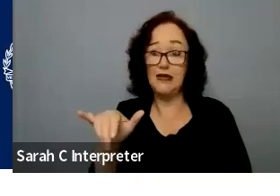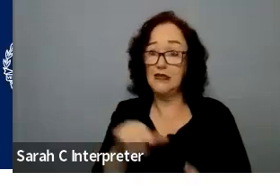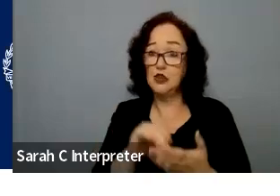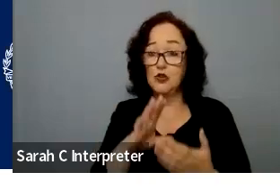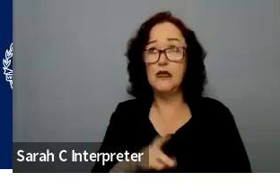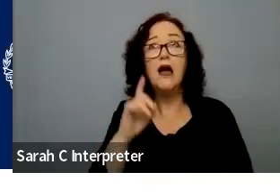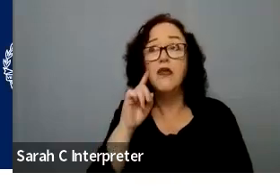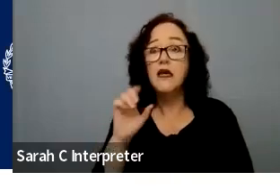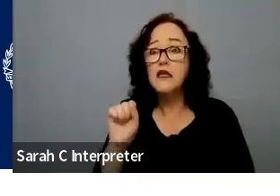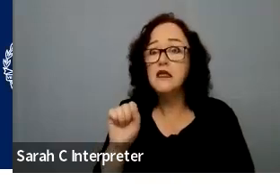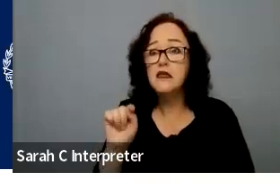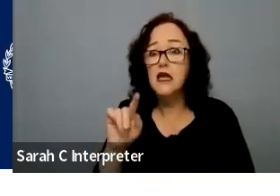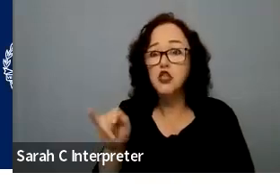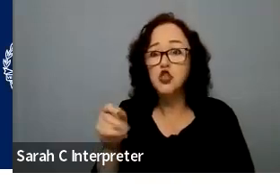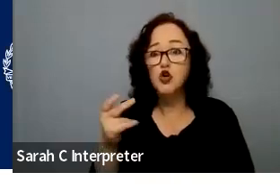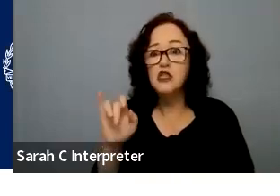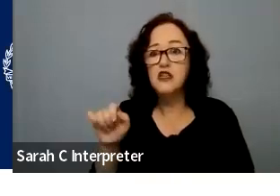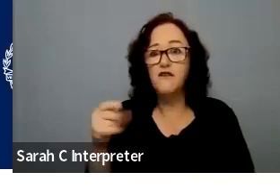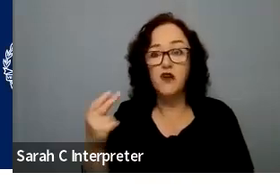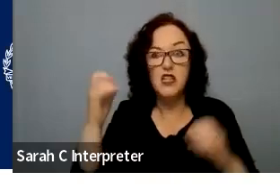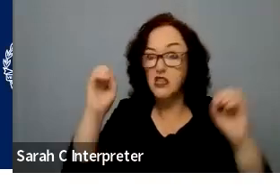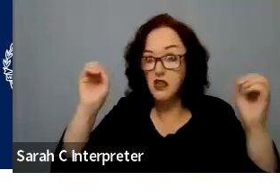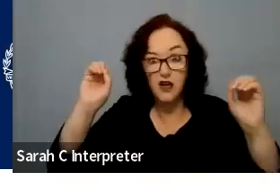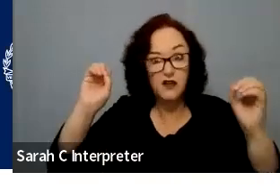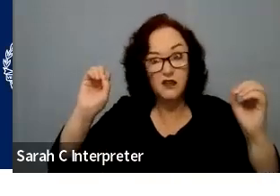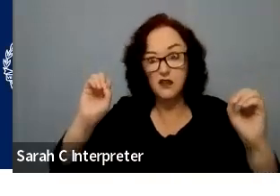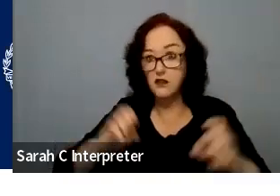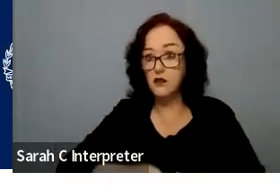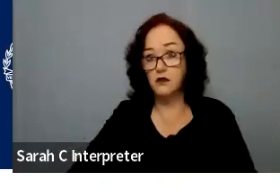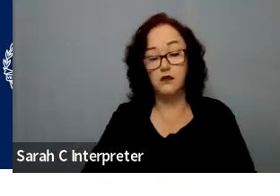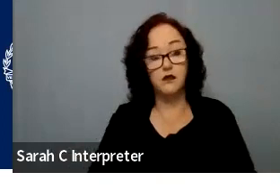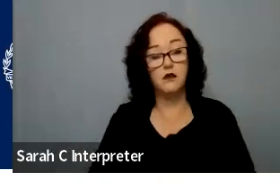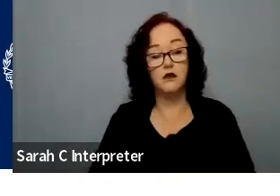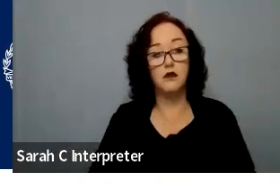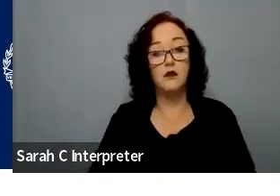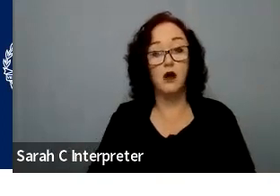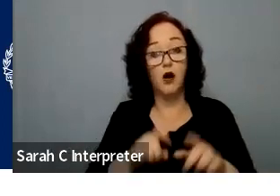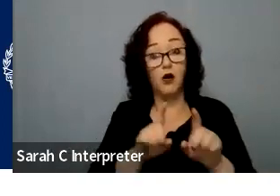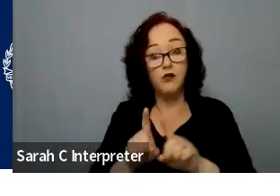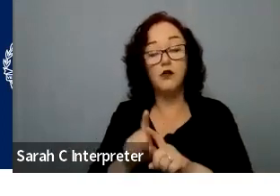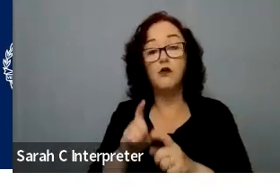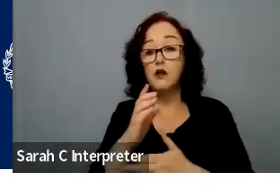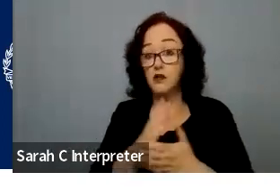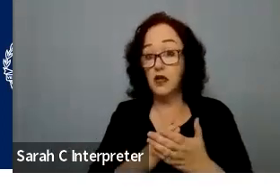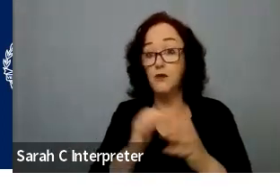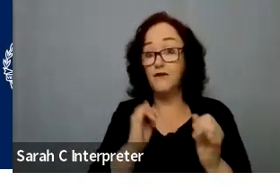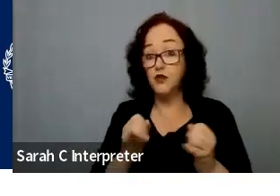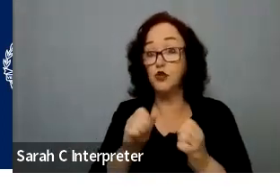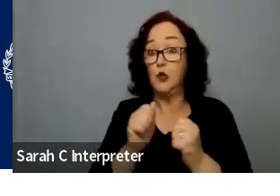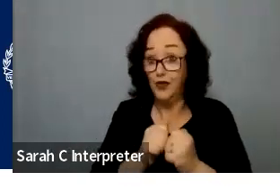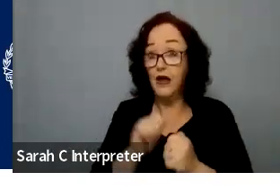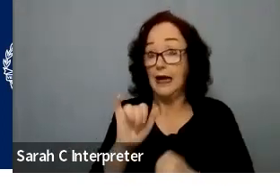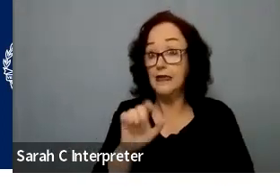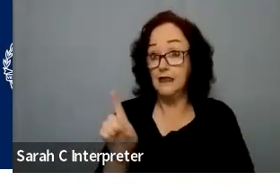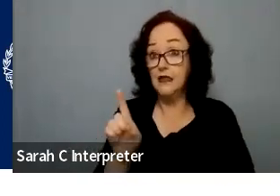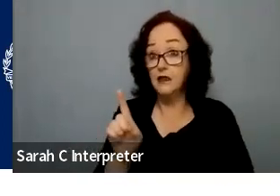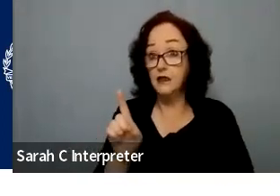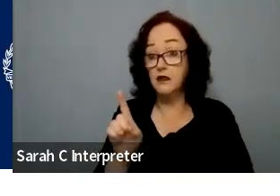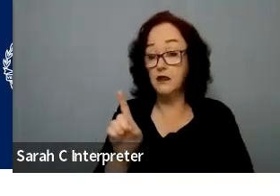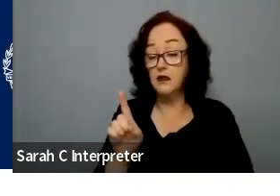students of color, and we also had individuals with IDD who were you know pretty similar across,